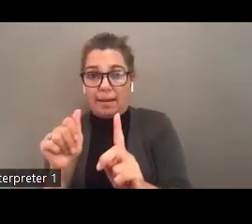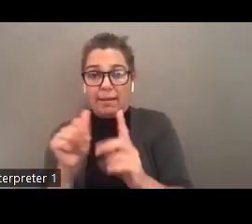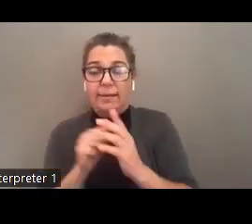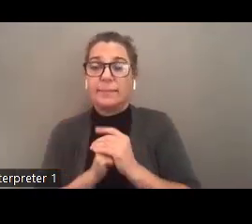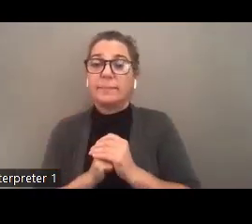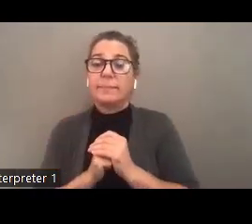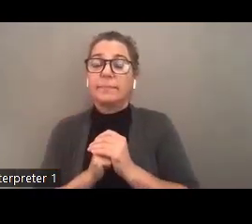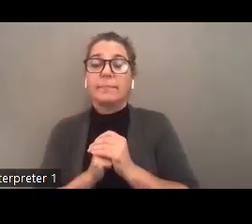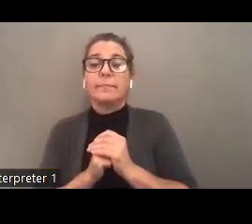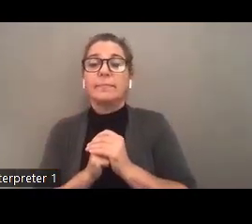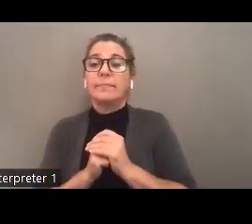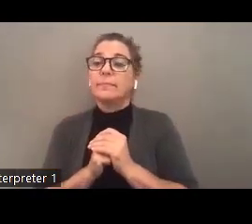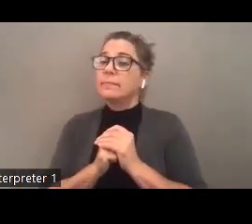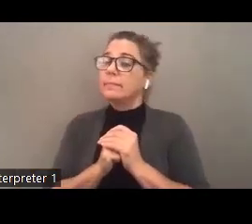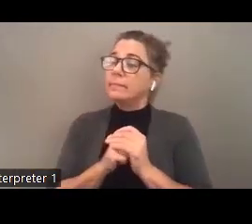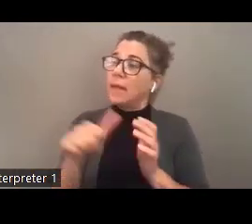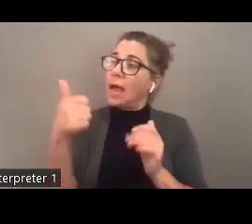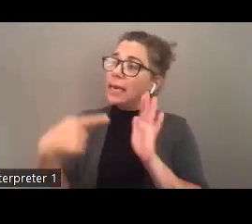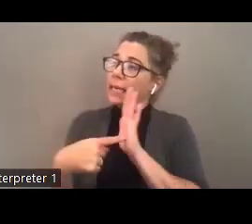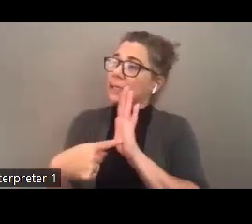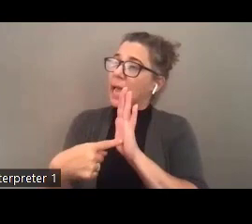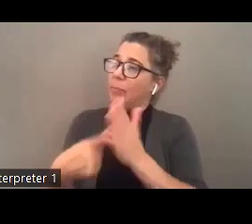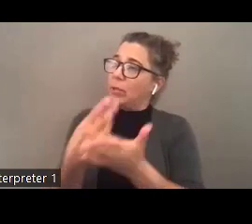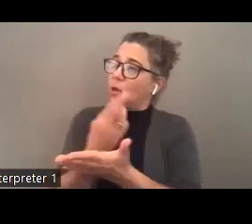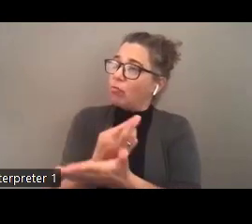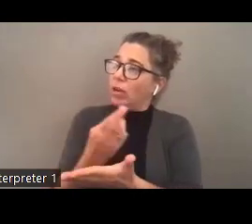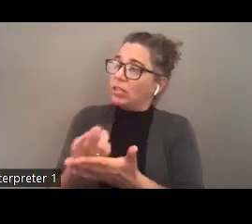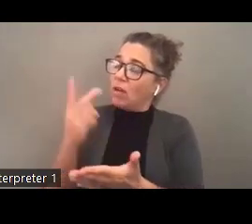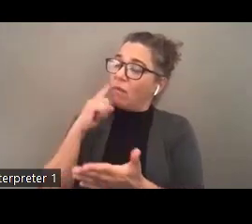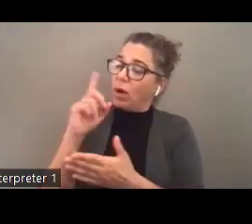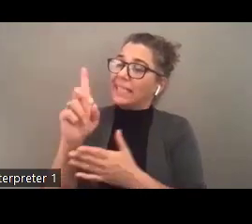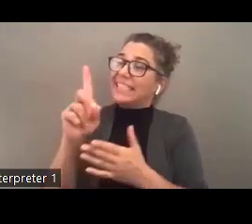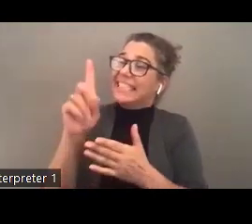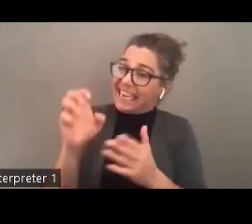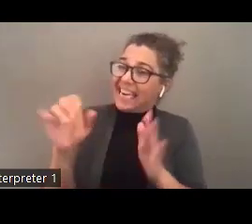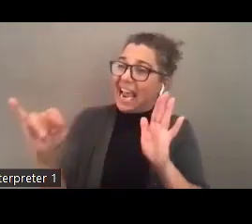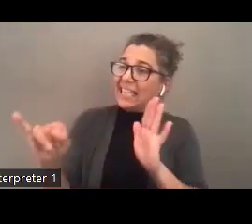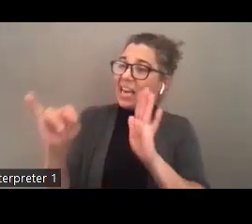Elyse Sullivan: And are there any examples or resources for de-identification that we can point people to?